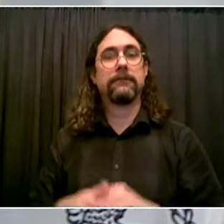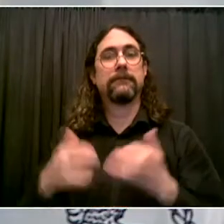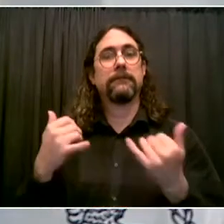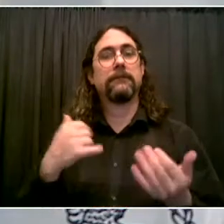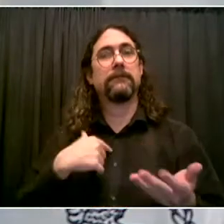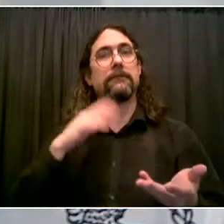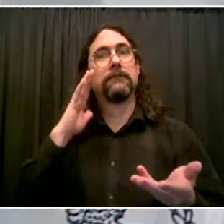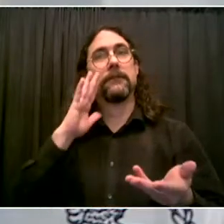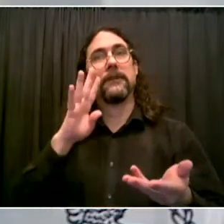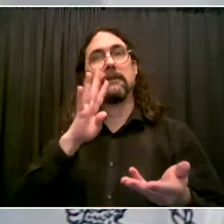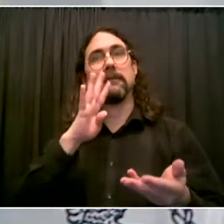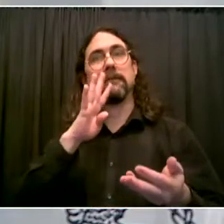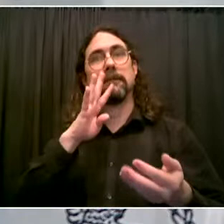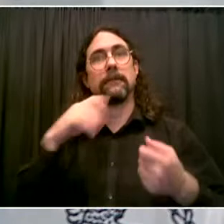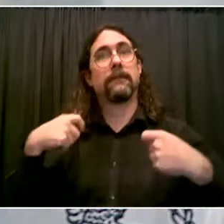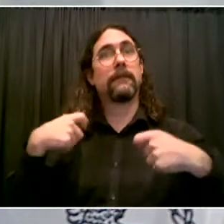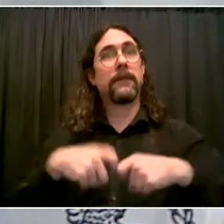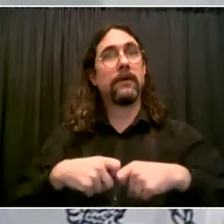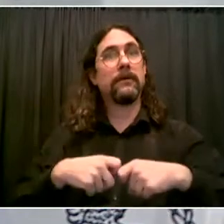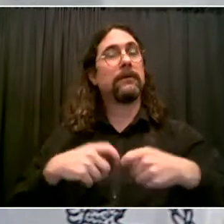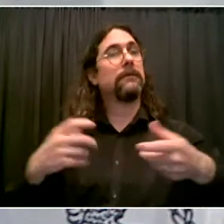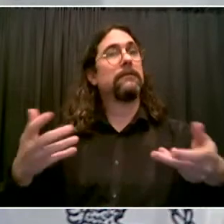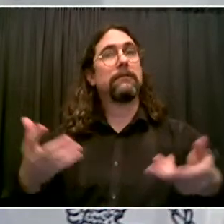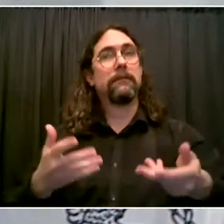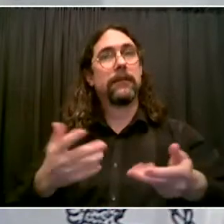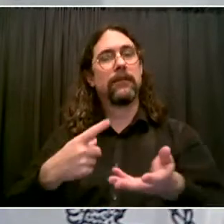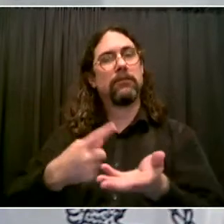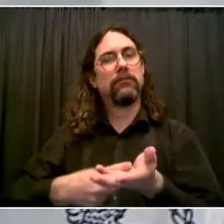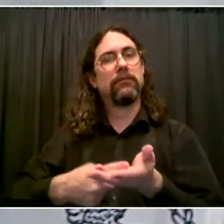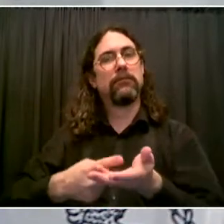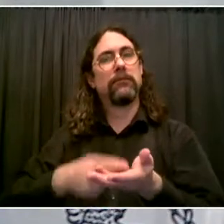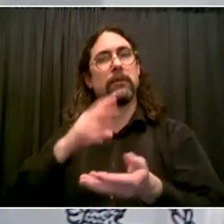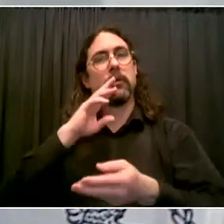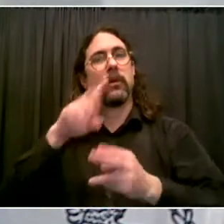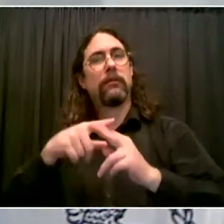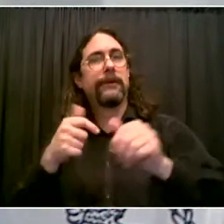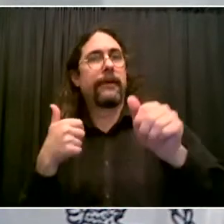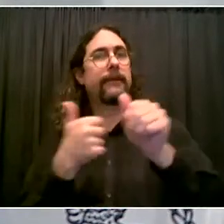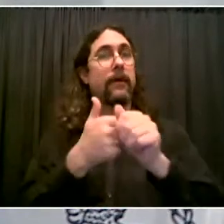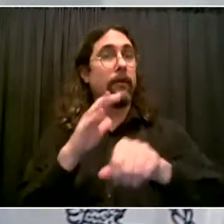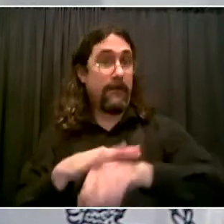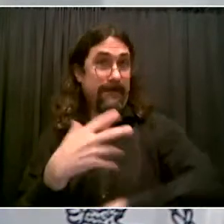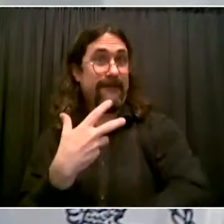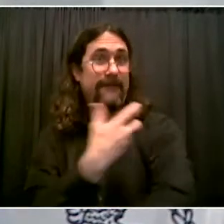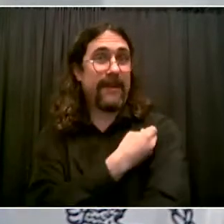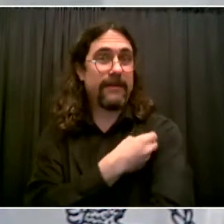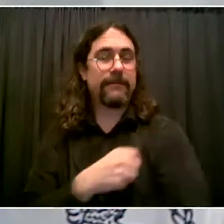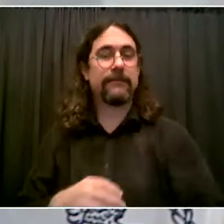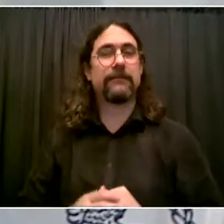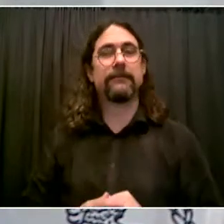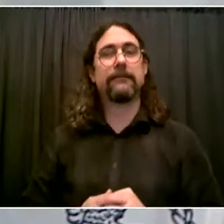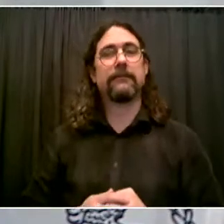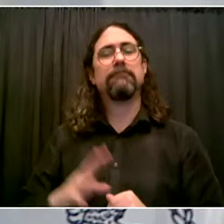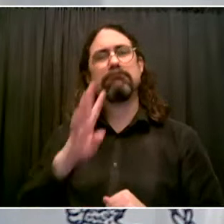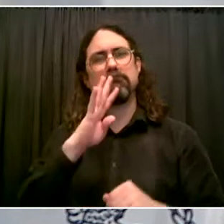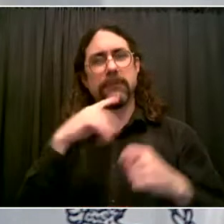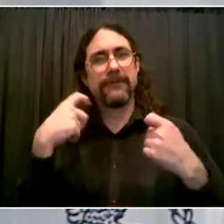6.19%. I WAWAT NTO SAY A FEWEW WORDS IN SPANISH ON THE VACCINATION